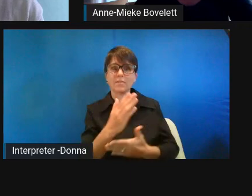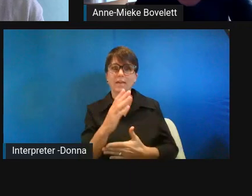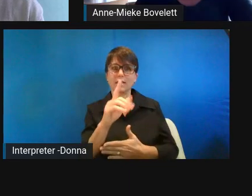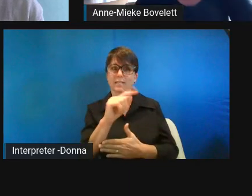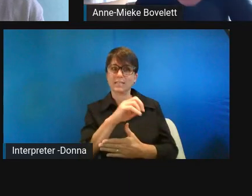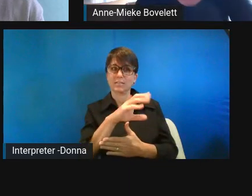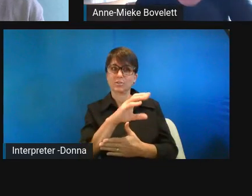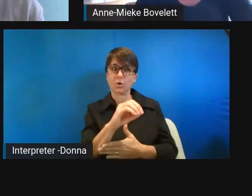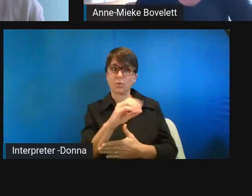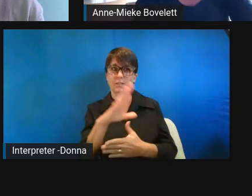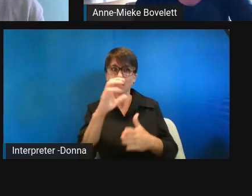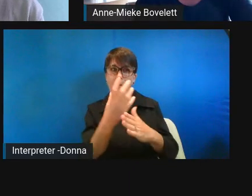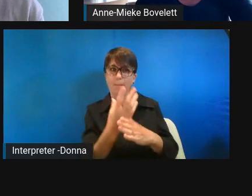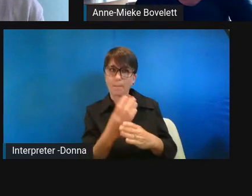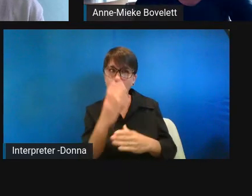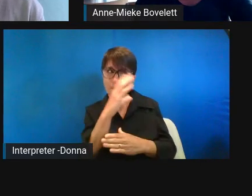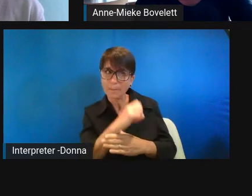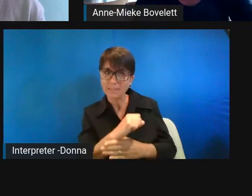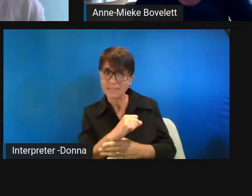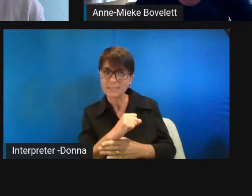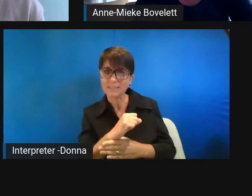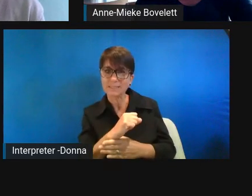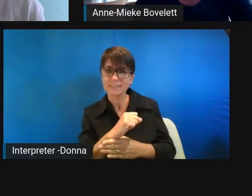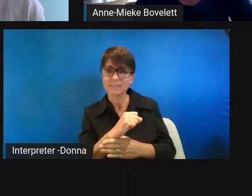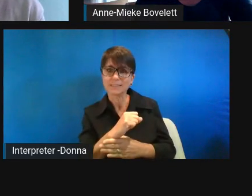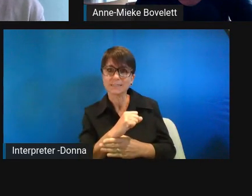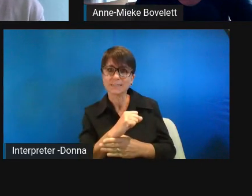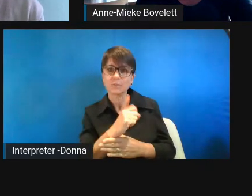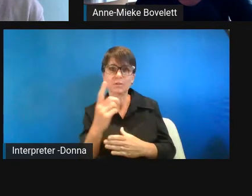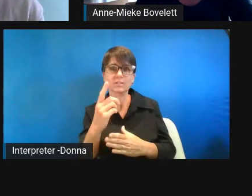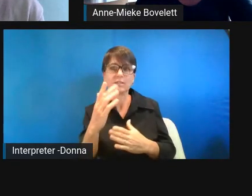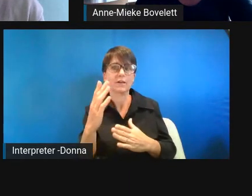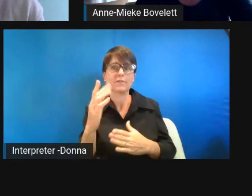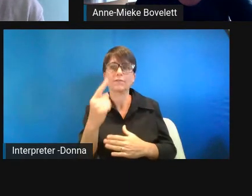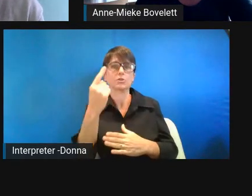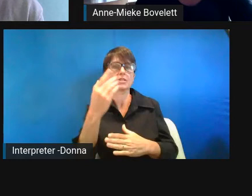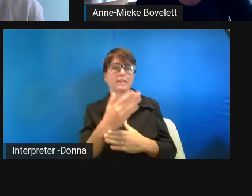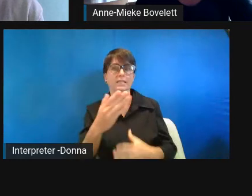Now please keep in mind that I have been using a screen reader since 2004.